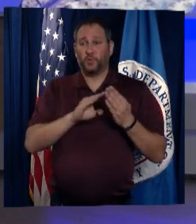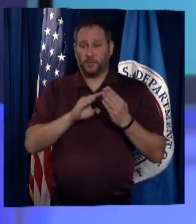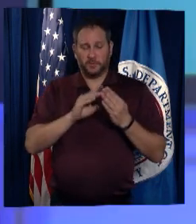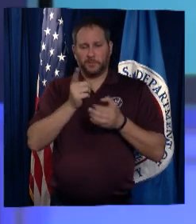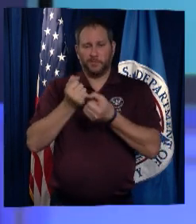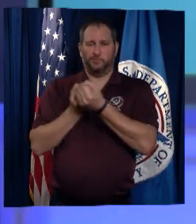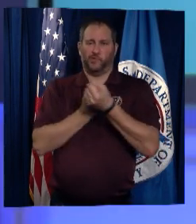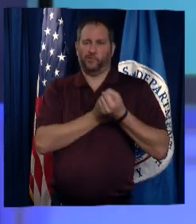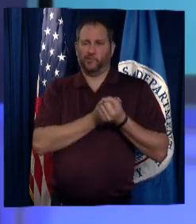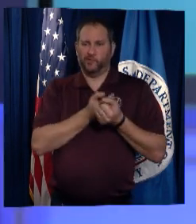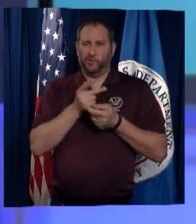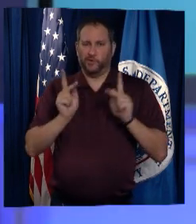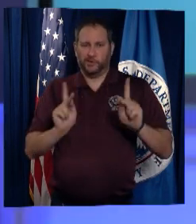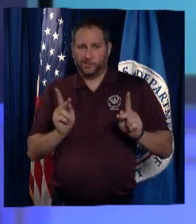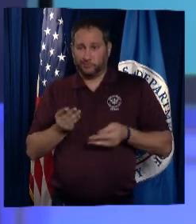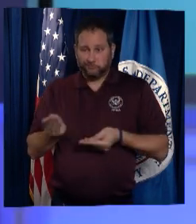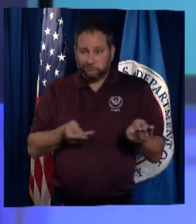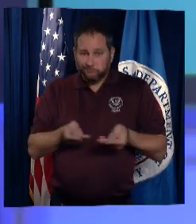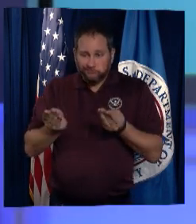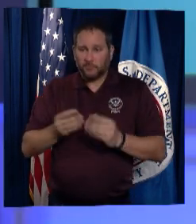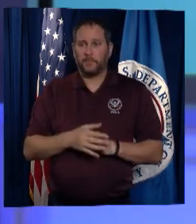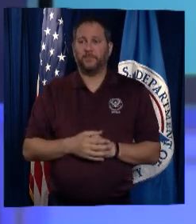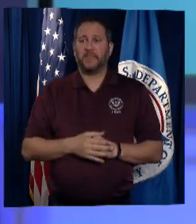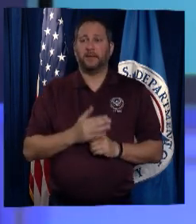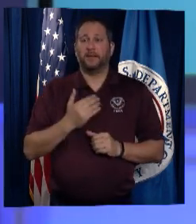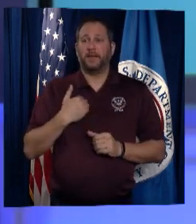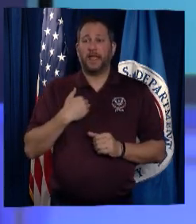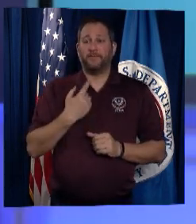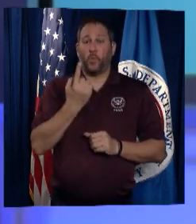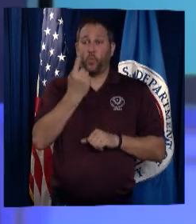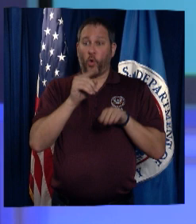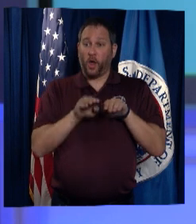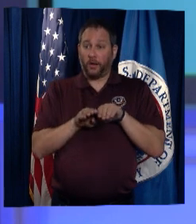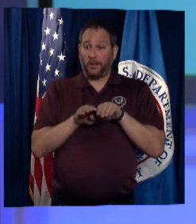had a shared star between constellations and those community